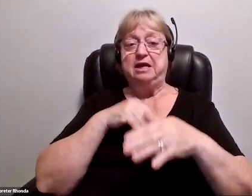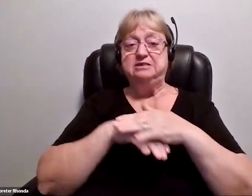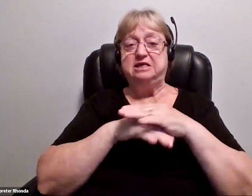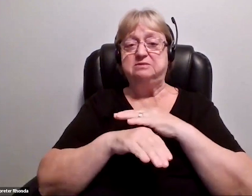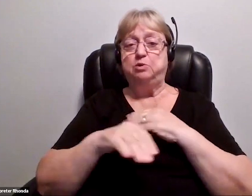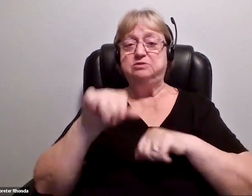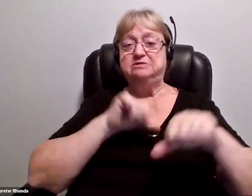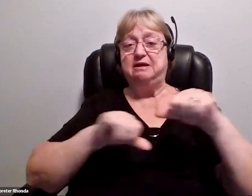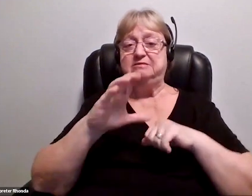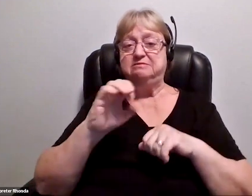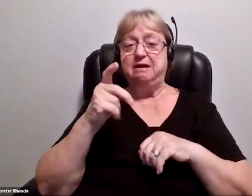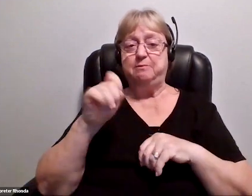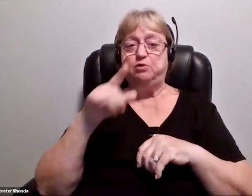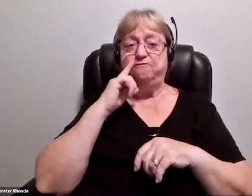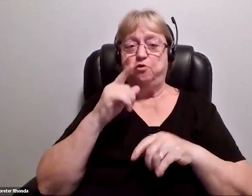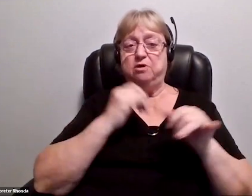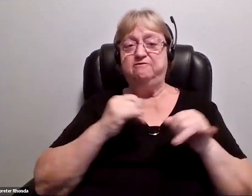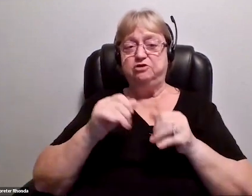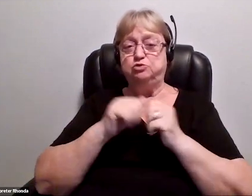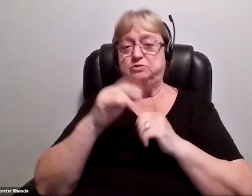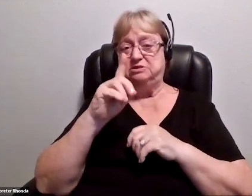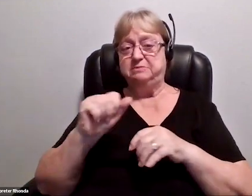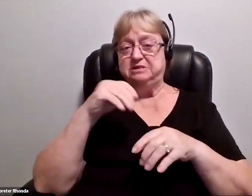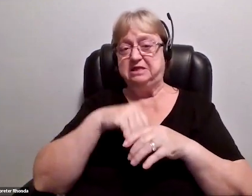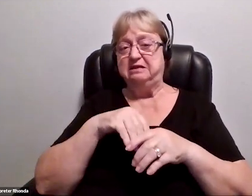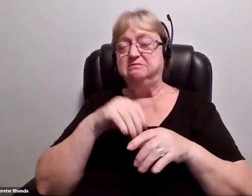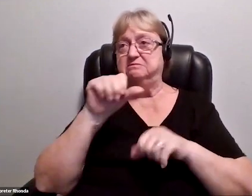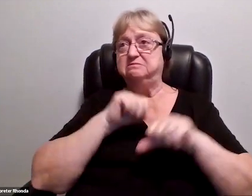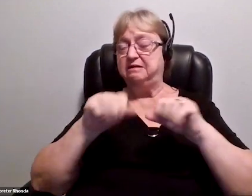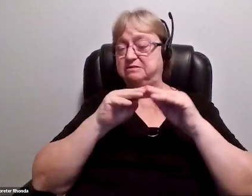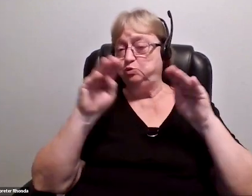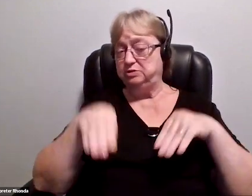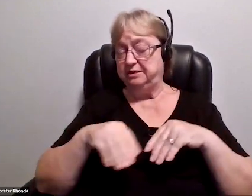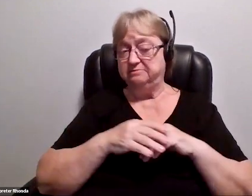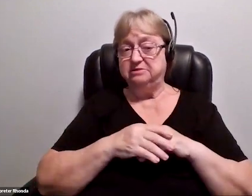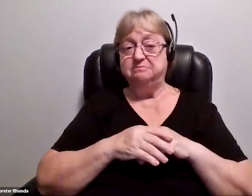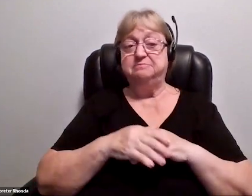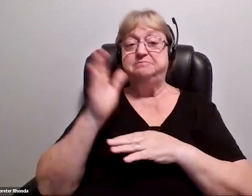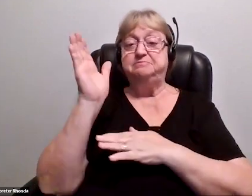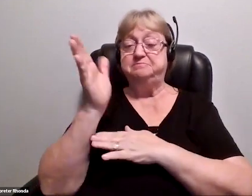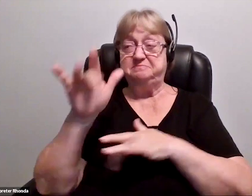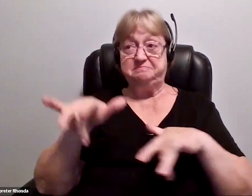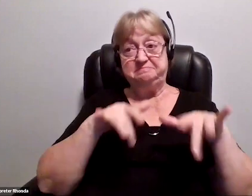for individuals with disabilities in Science Museum. This presentation is being recorded because I live